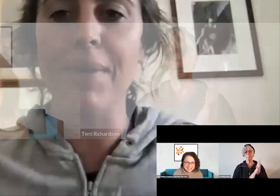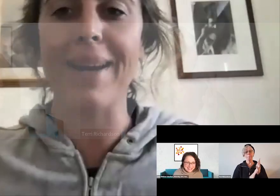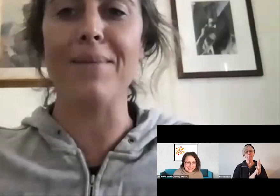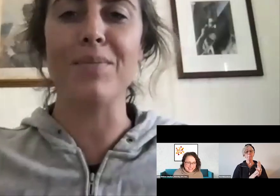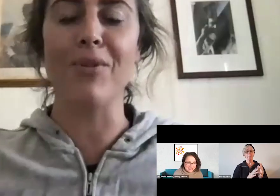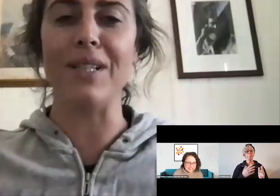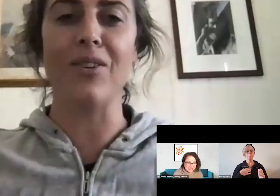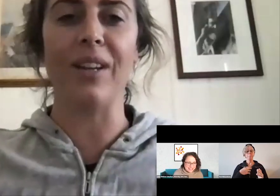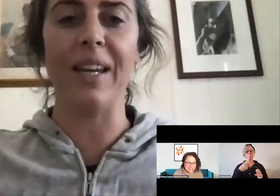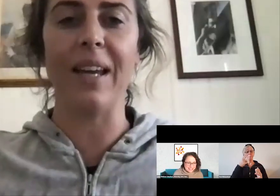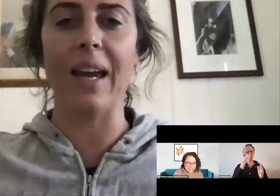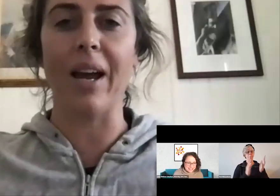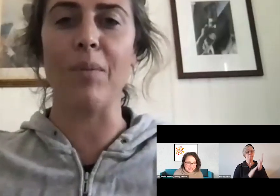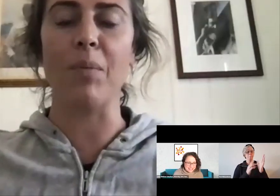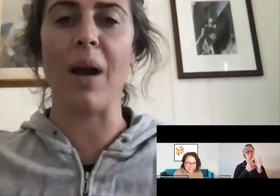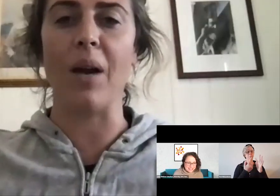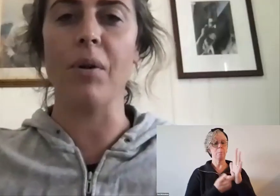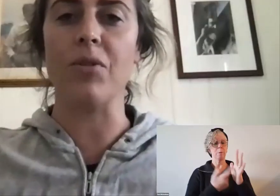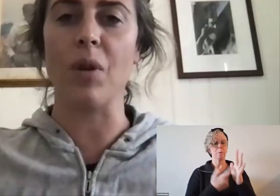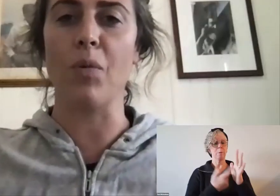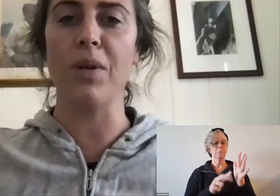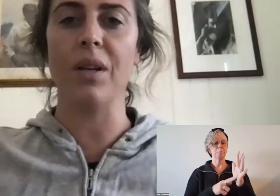My name is Miranda Donnelly, and I'm a proud Wiradjuri woman.